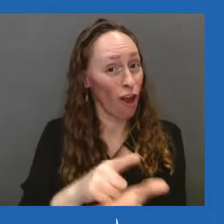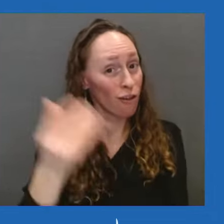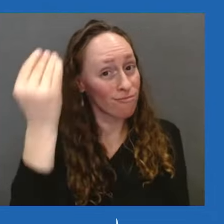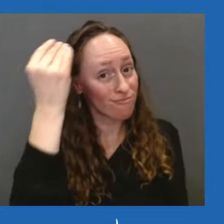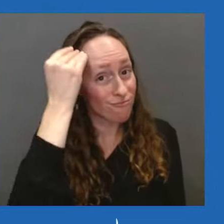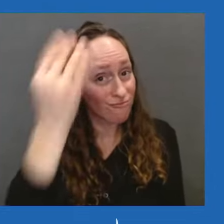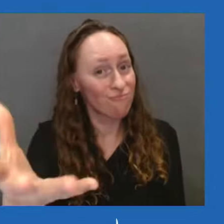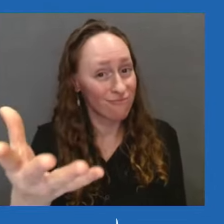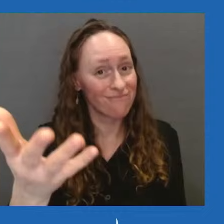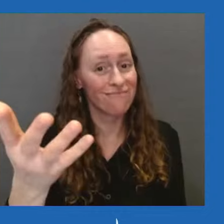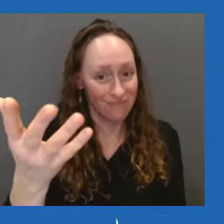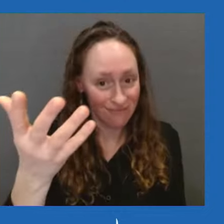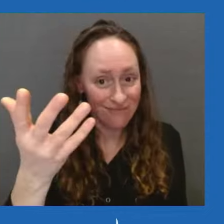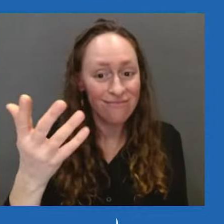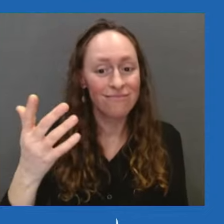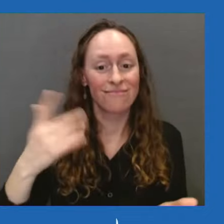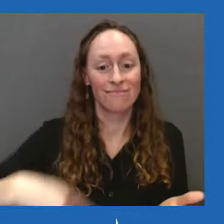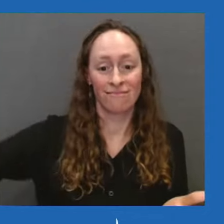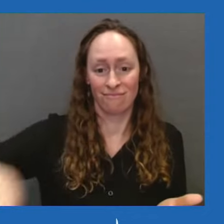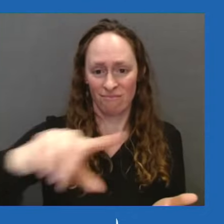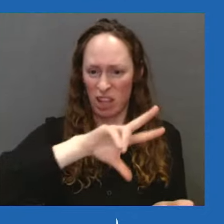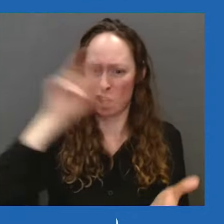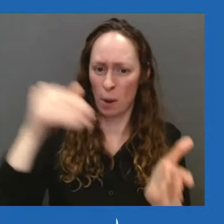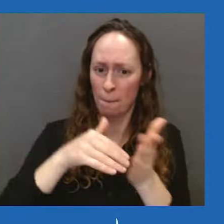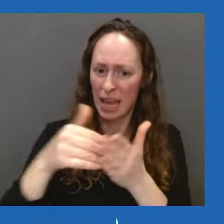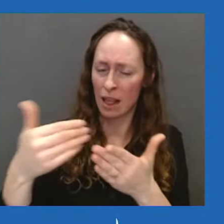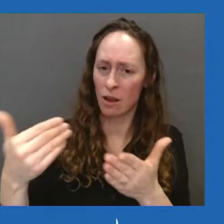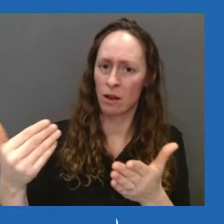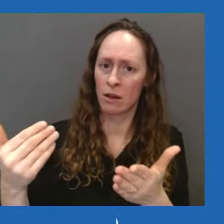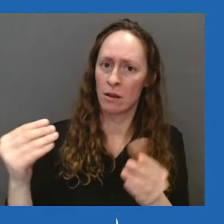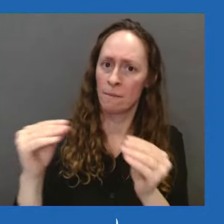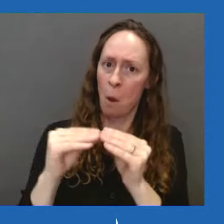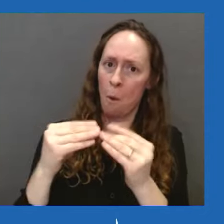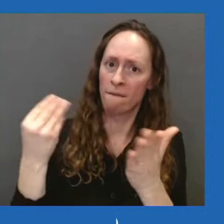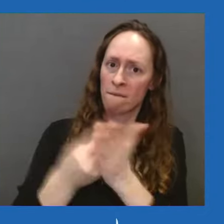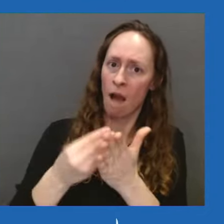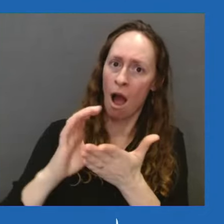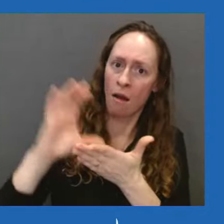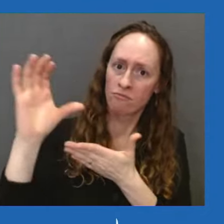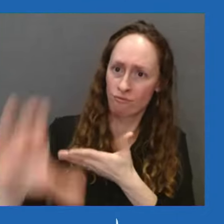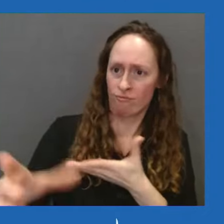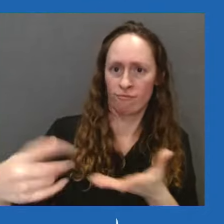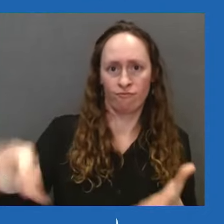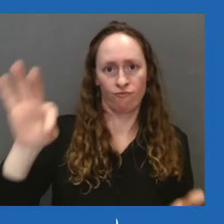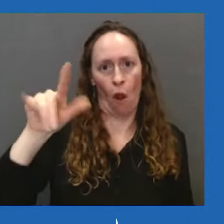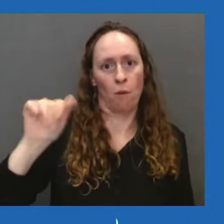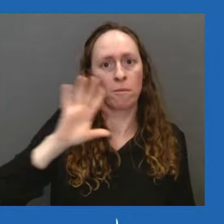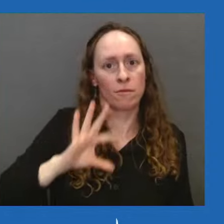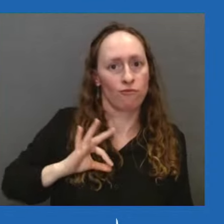And guess what? Both the Speaker and the congressman voted against the law and spoke against the law.